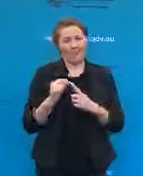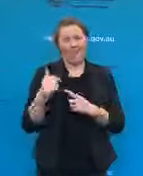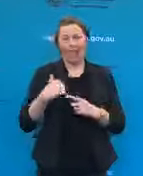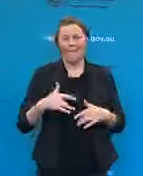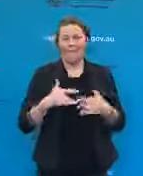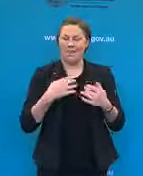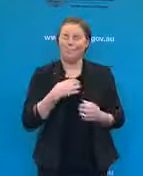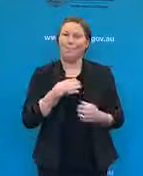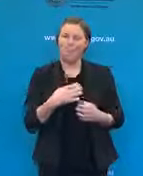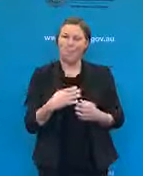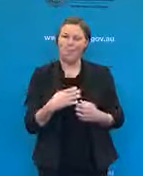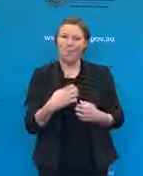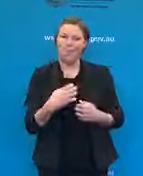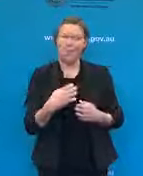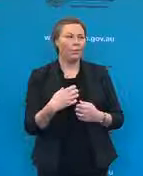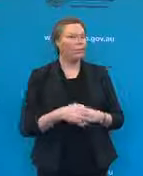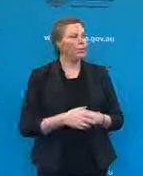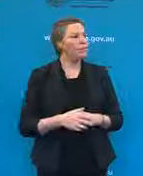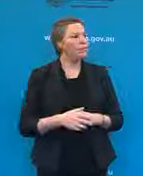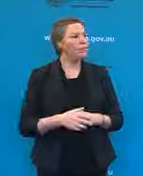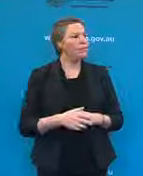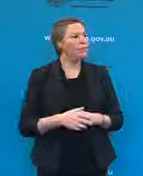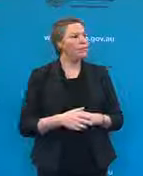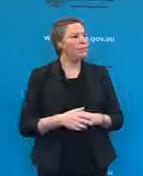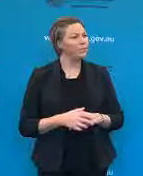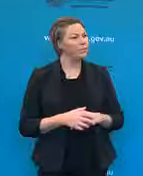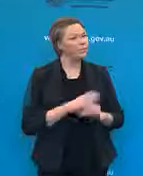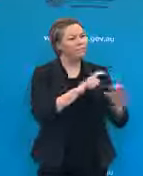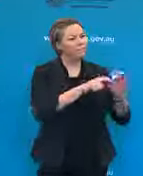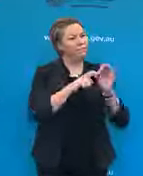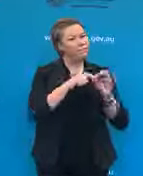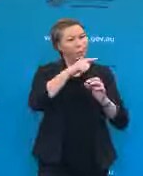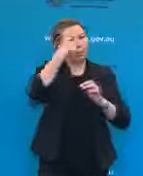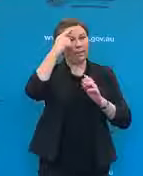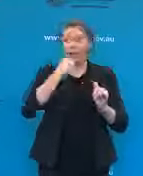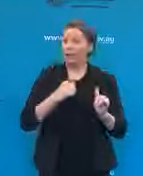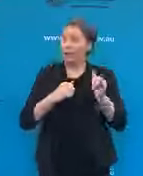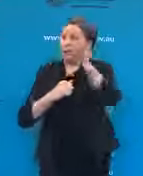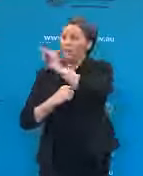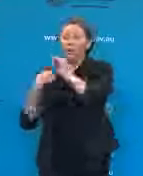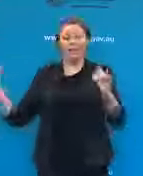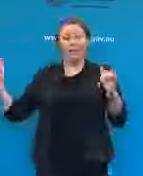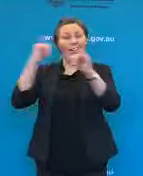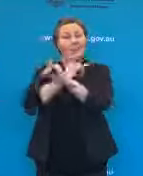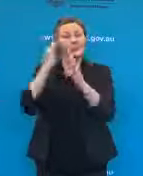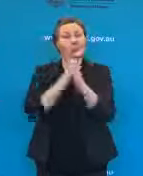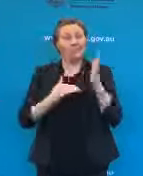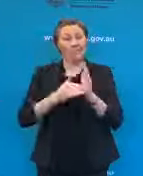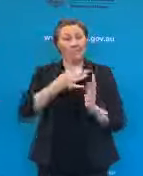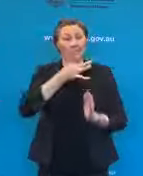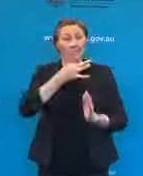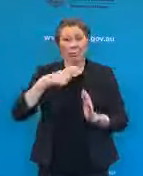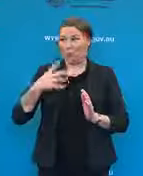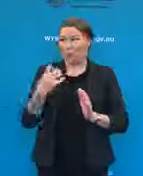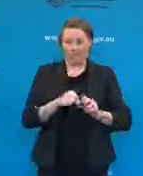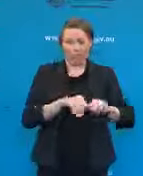Reporter: Is that travel bubble with New Zealand at risk now because of this outbreak? The New Zealand authorities would certainly be concerned about that.